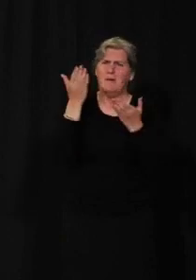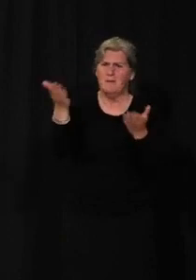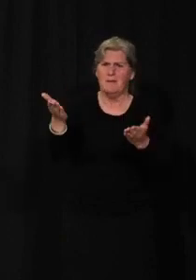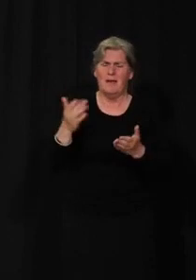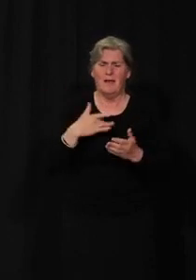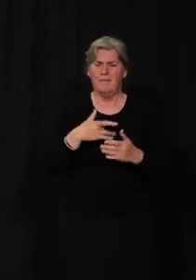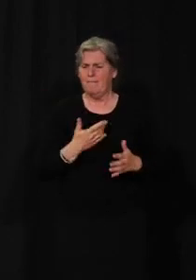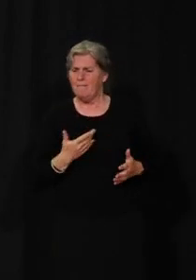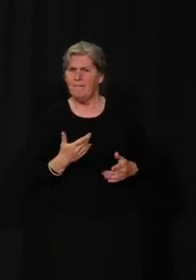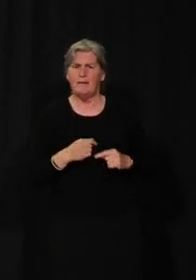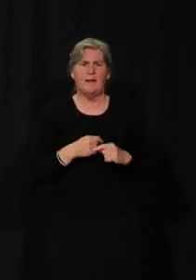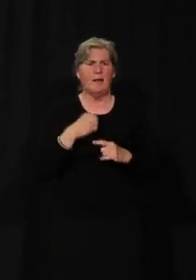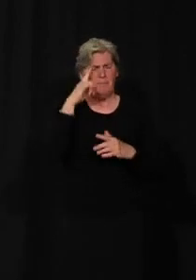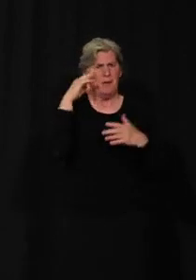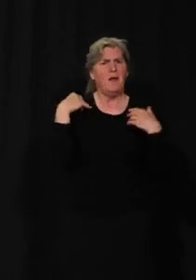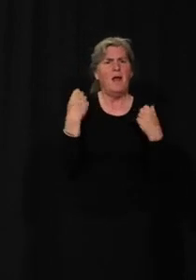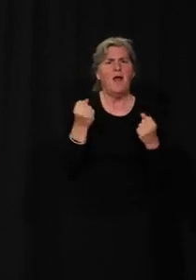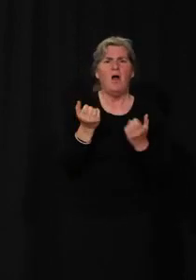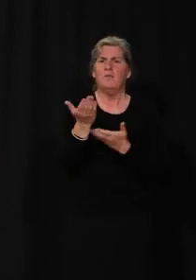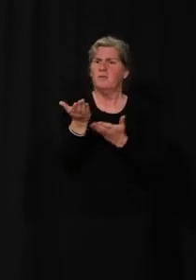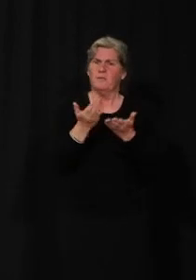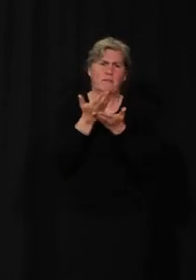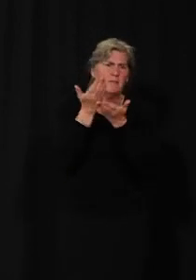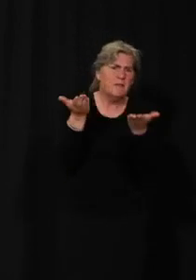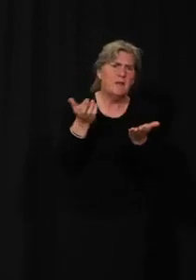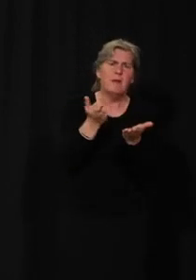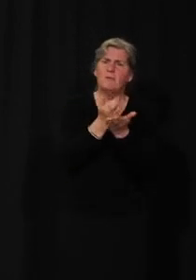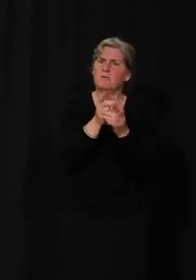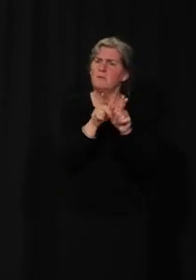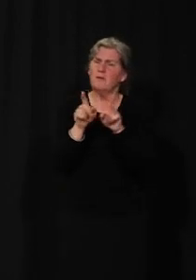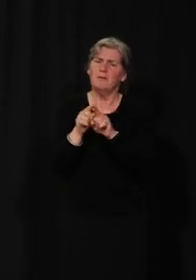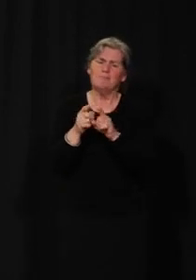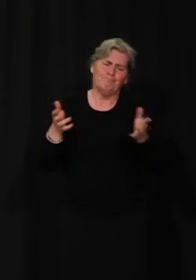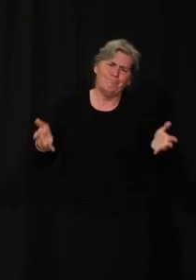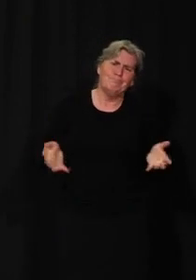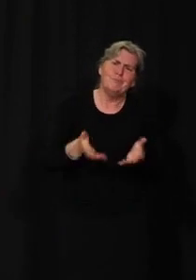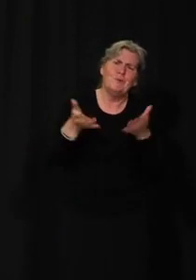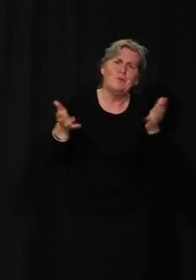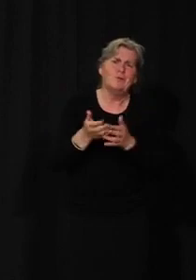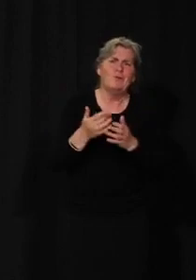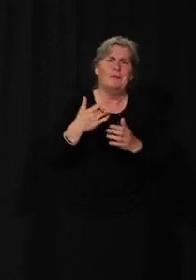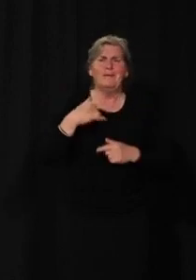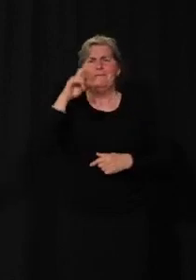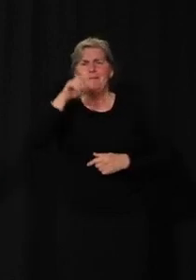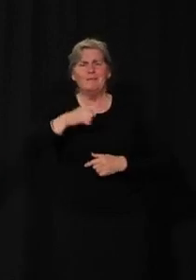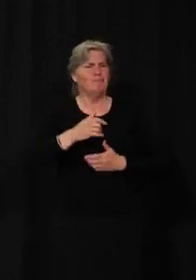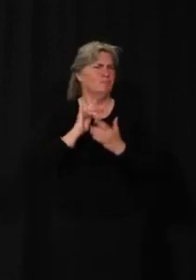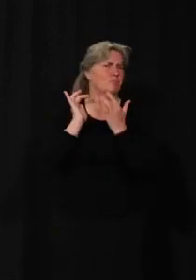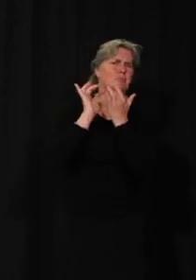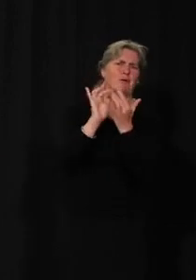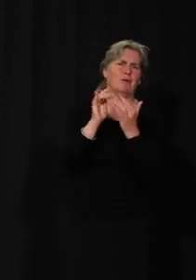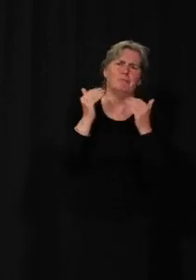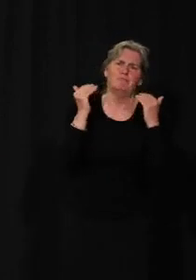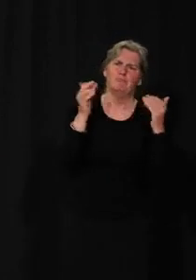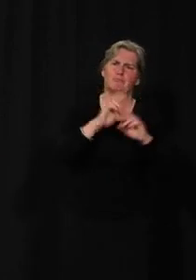Mental health and wellness services are also available, anI encourage you all to reach out f needed. Please continue to be considerae